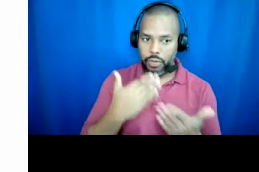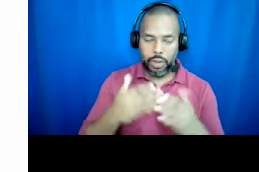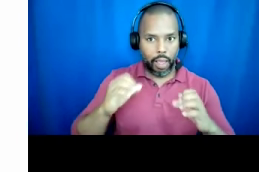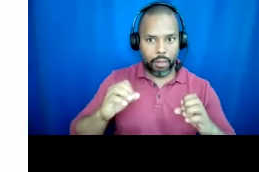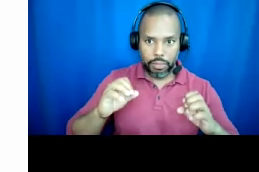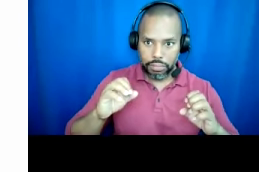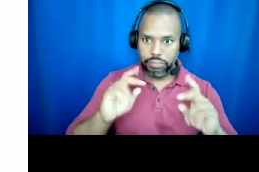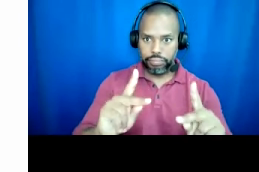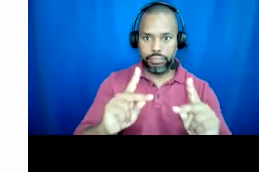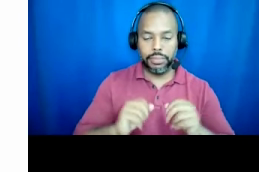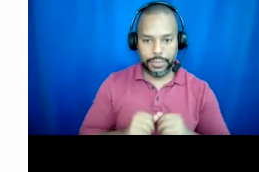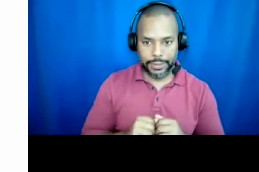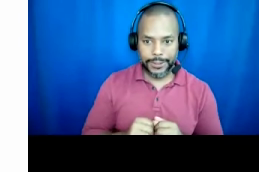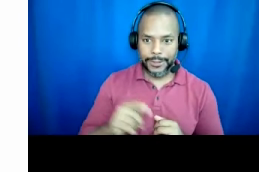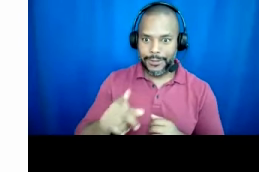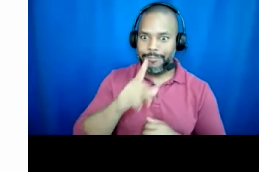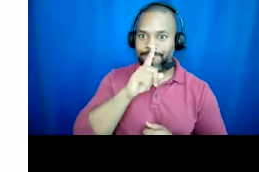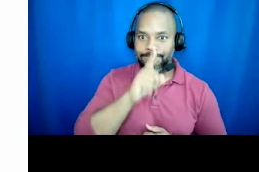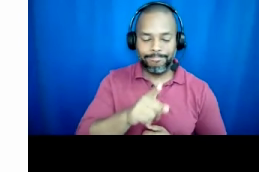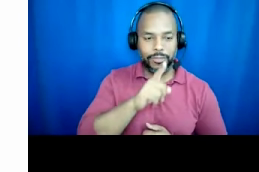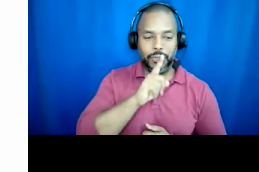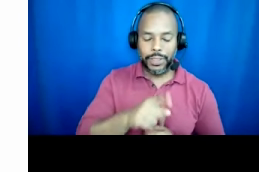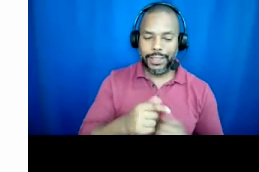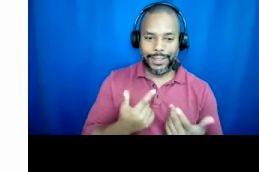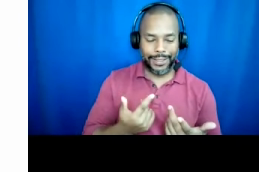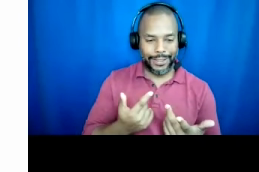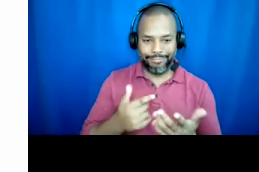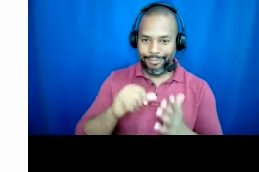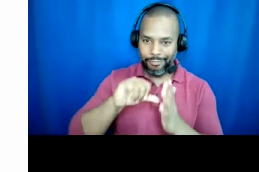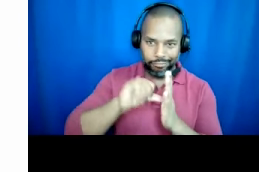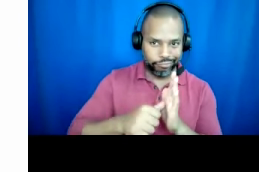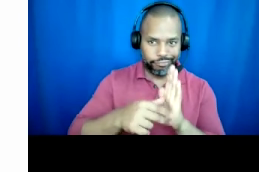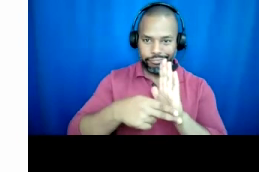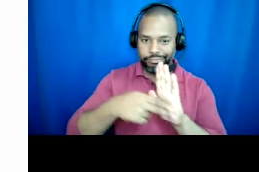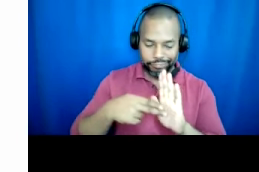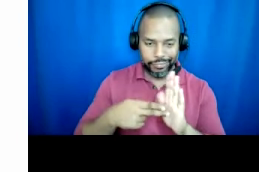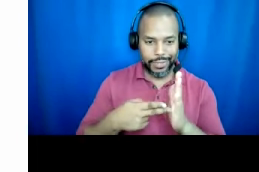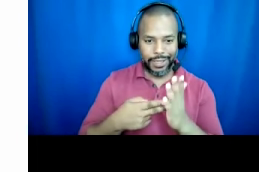to really, really highlight, spotlight, advocate for your request.